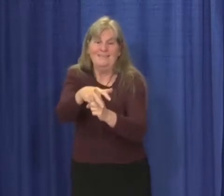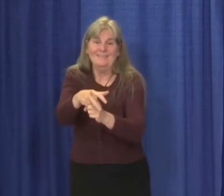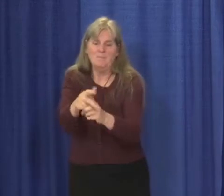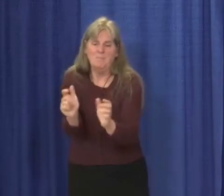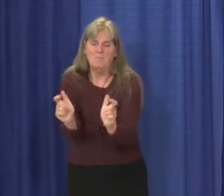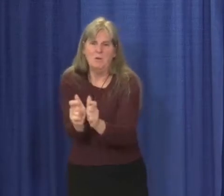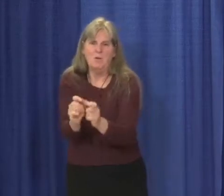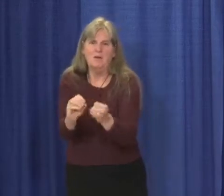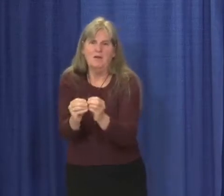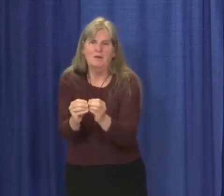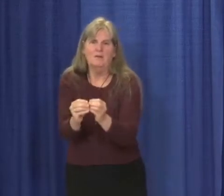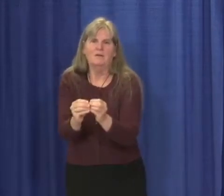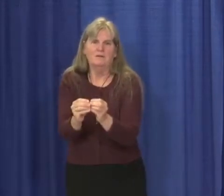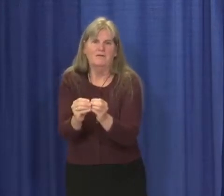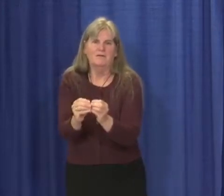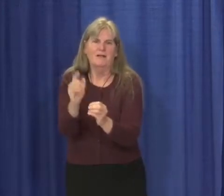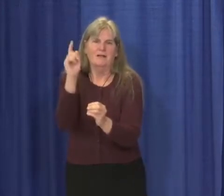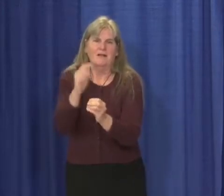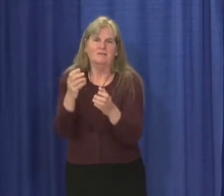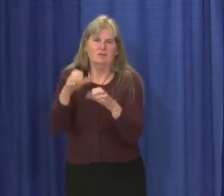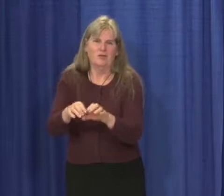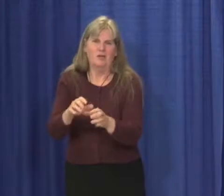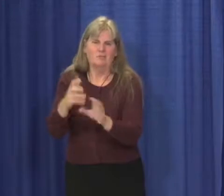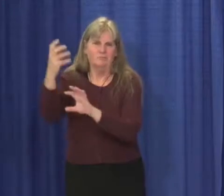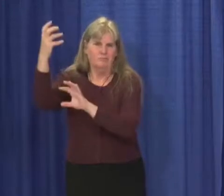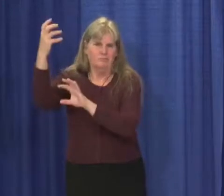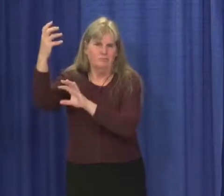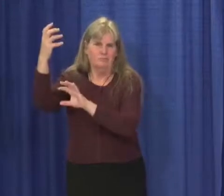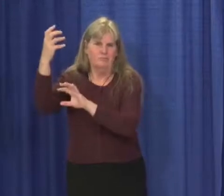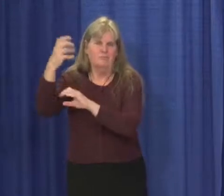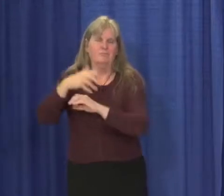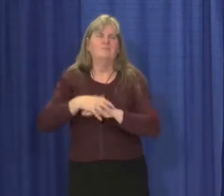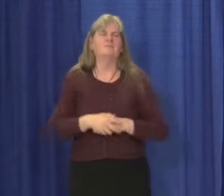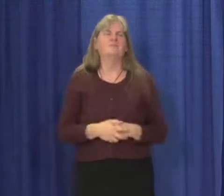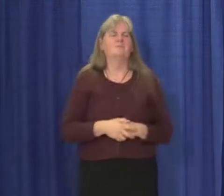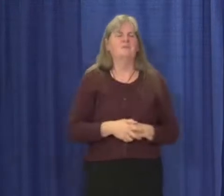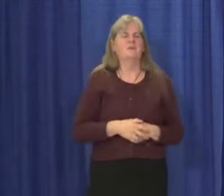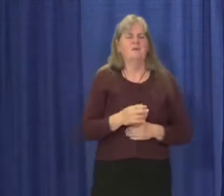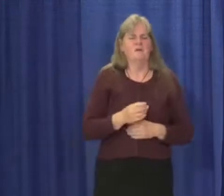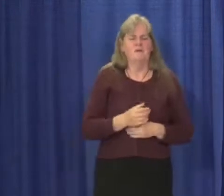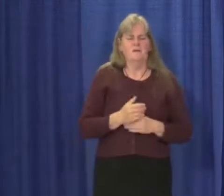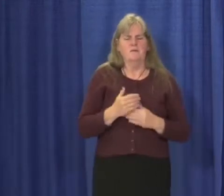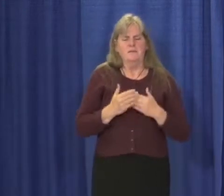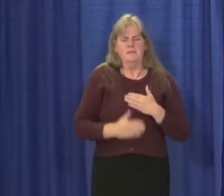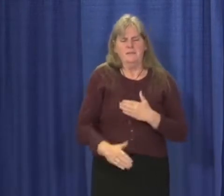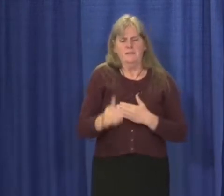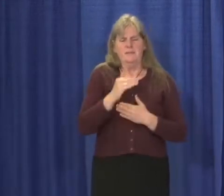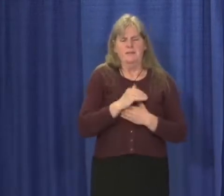pool was that small. These are the goals that we need to set to emerge from this